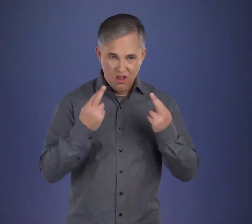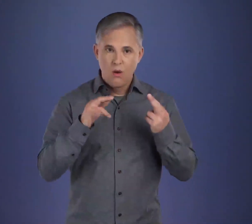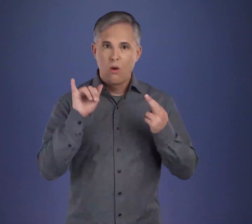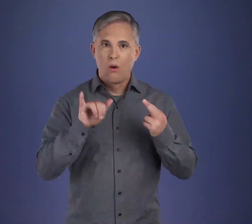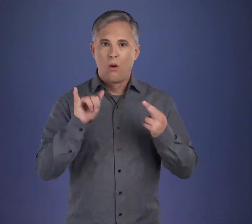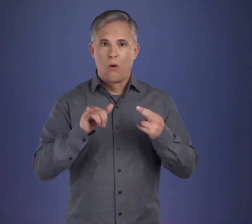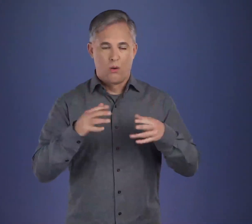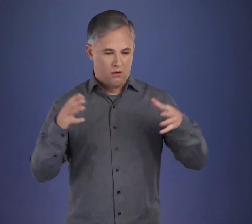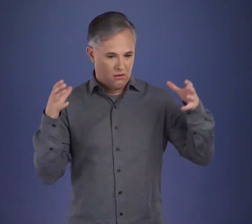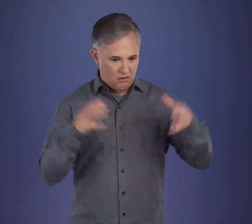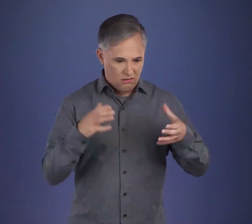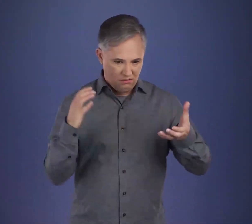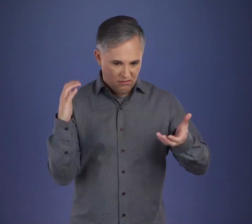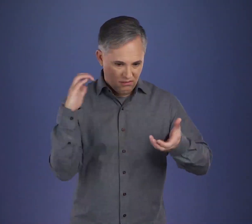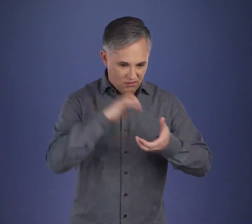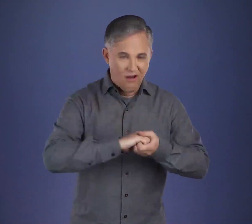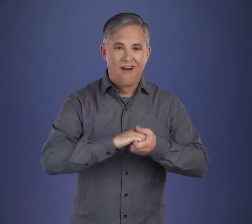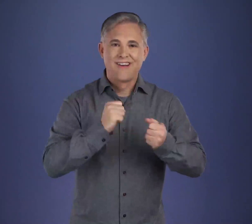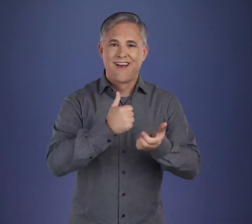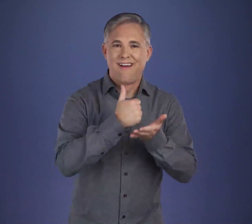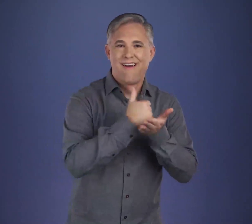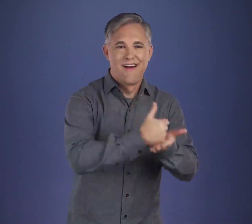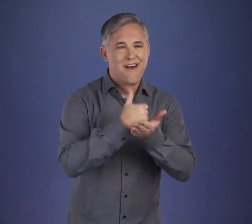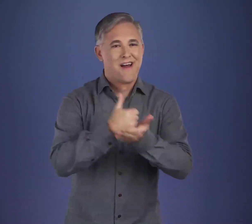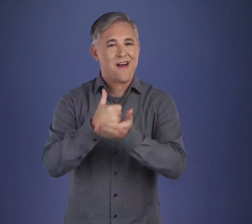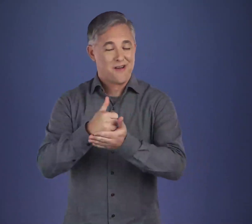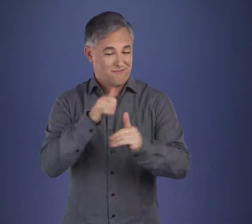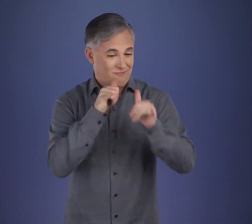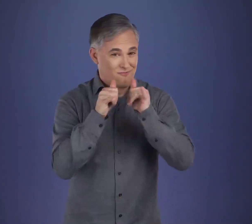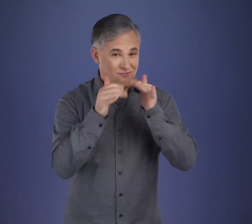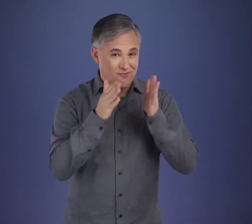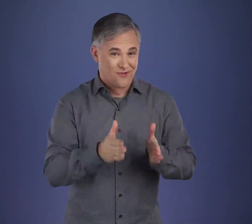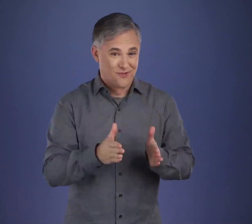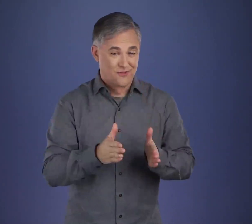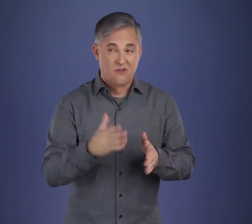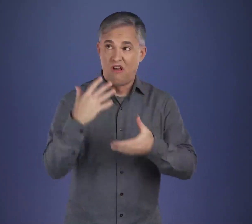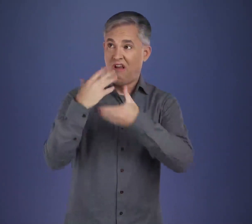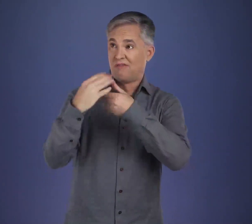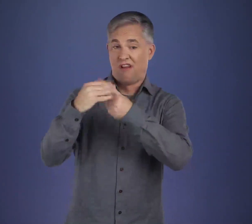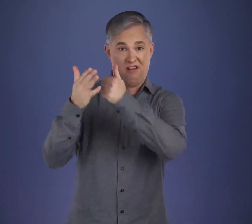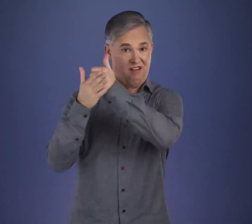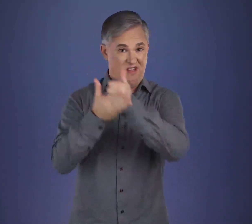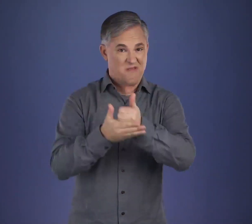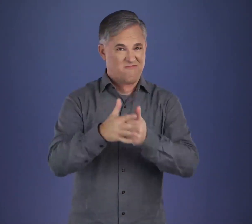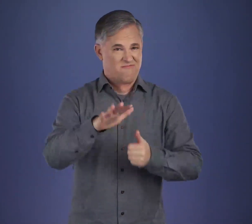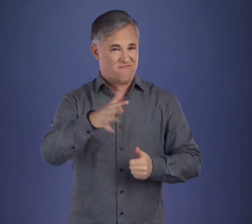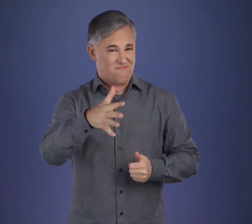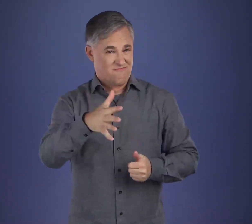are the members of Alcoholics Anonymous, who have demonstrated that they can help problem drinkers